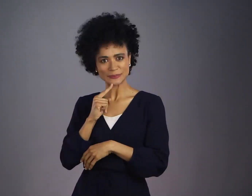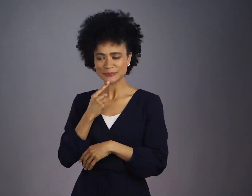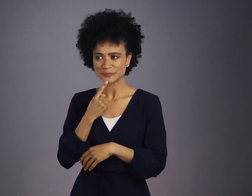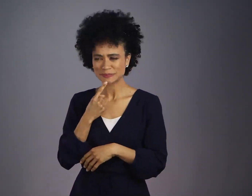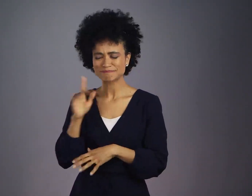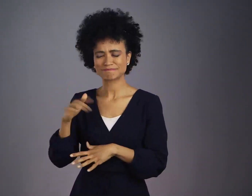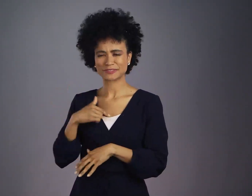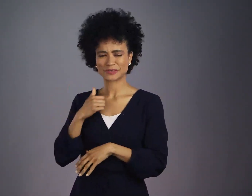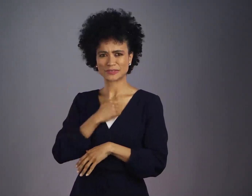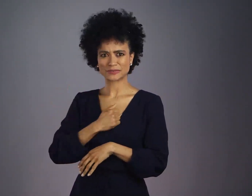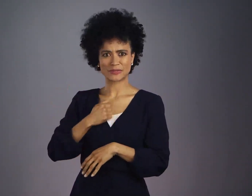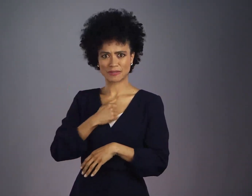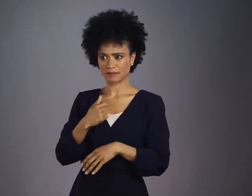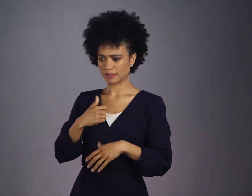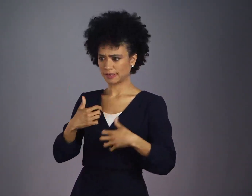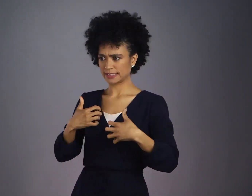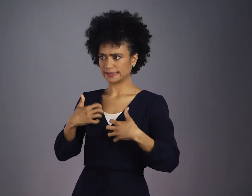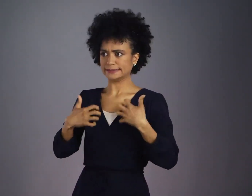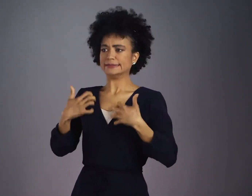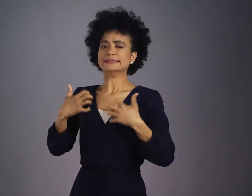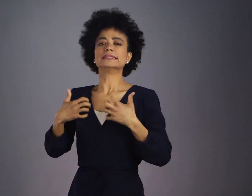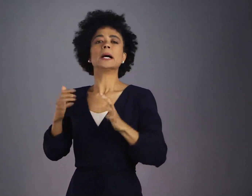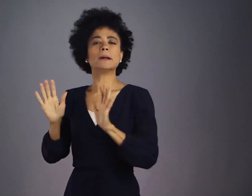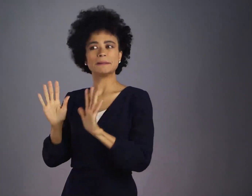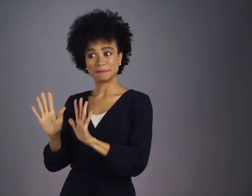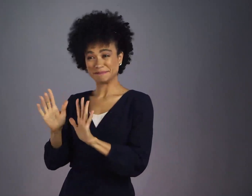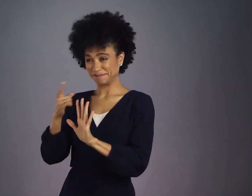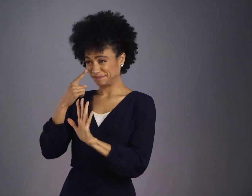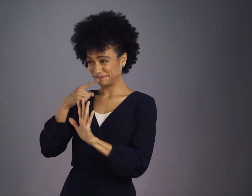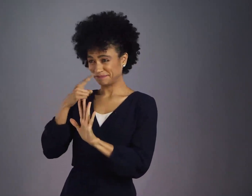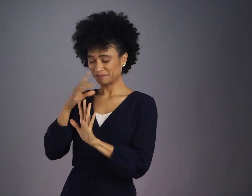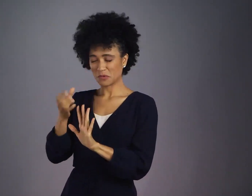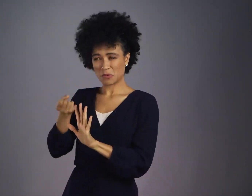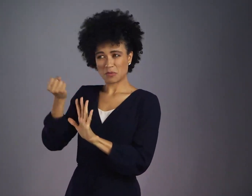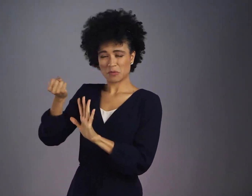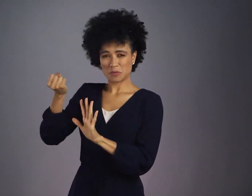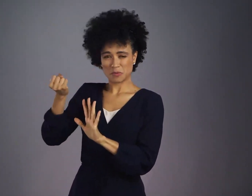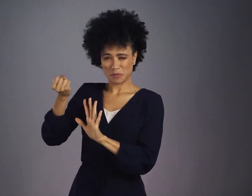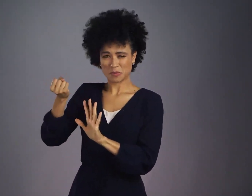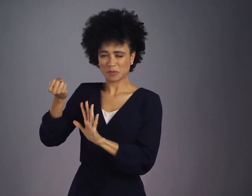"This is getting serious. I'm sorry I got disturbed. Let's talk about it later."